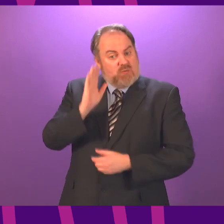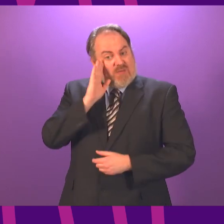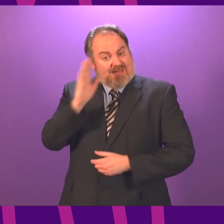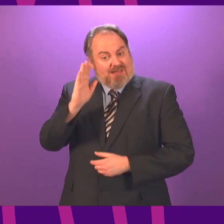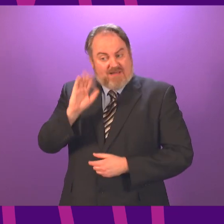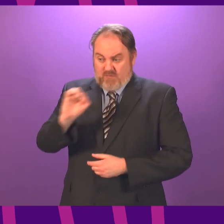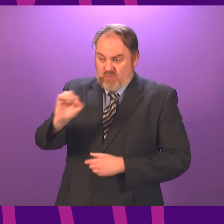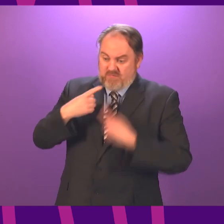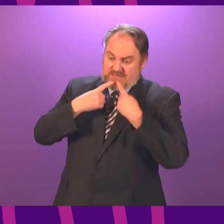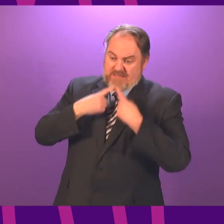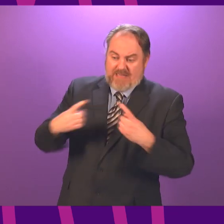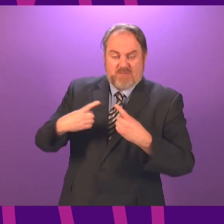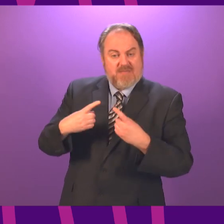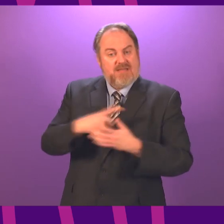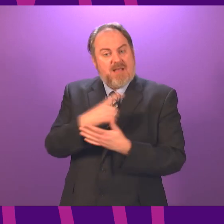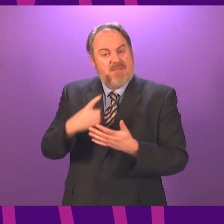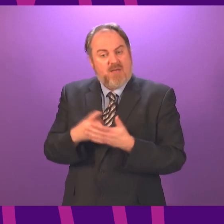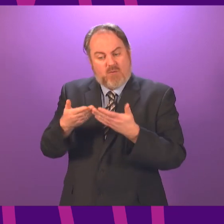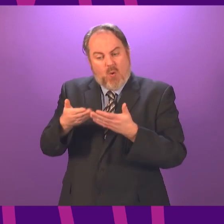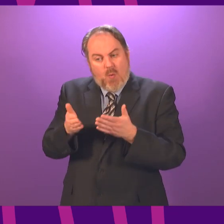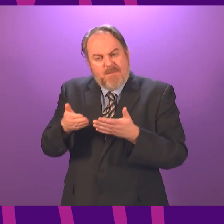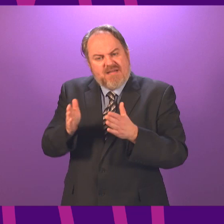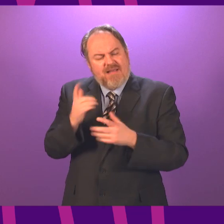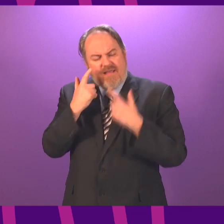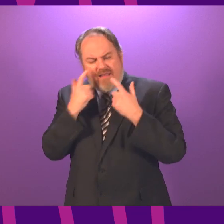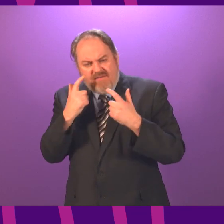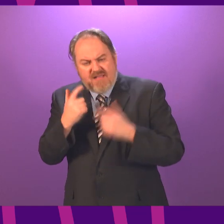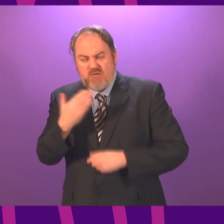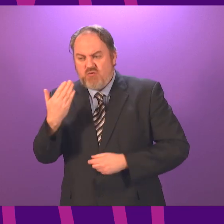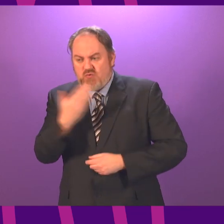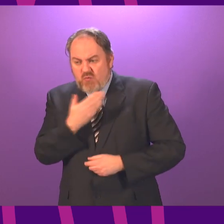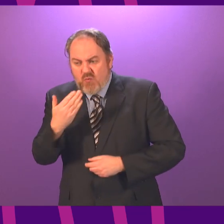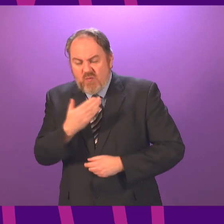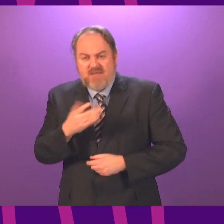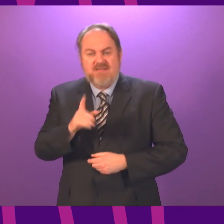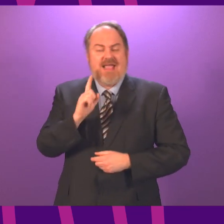on school return and care home visits. However, there is much that is not in the statement.